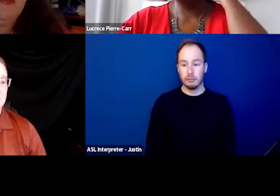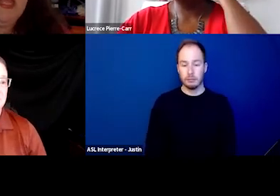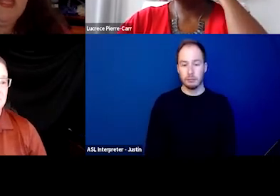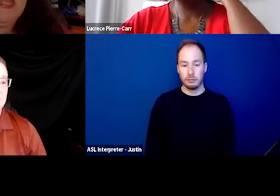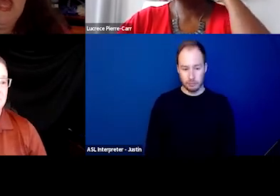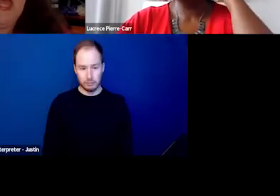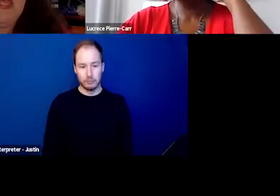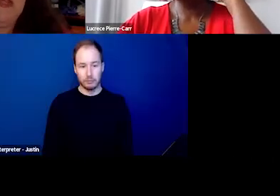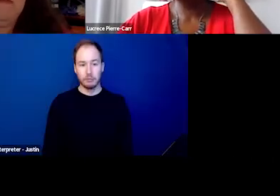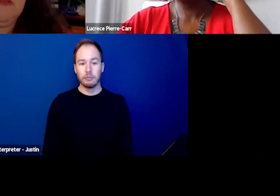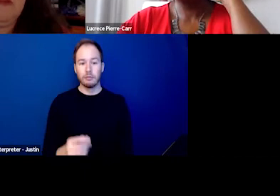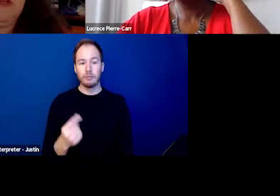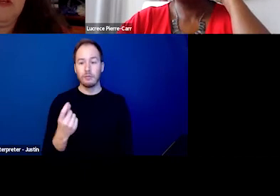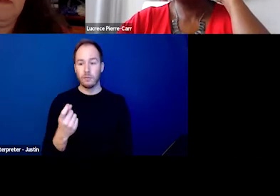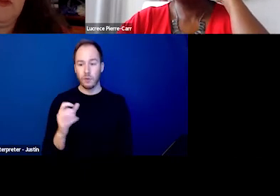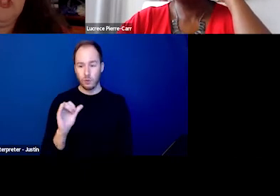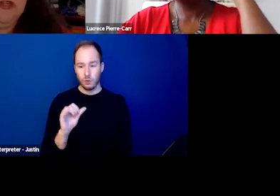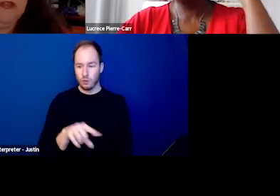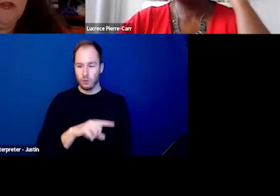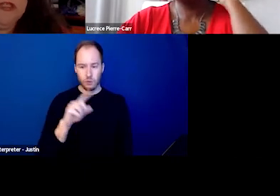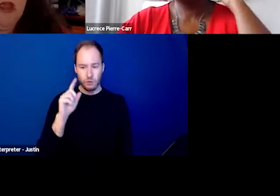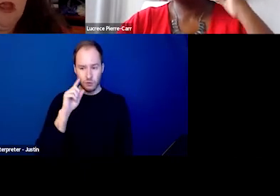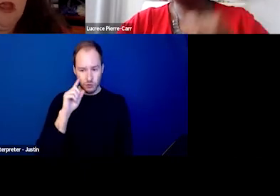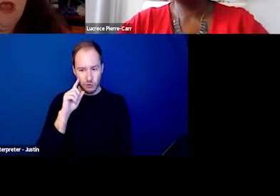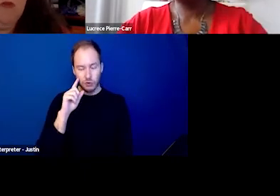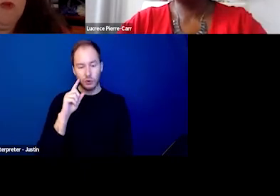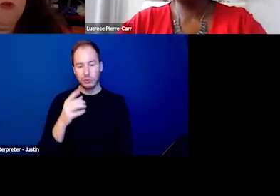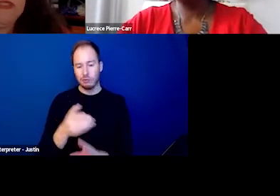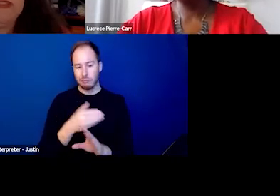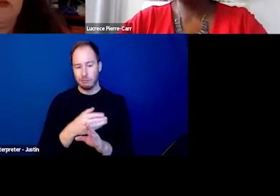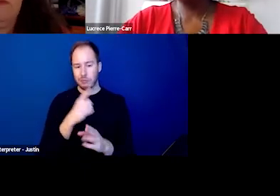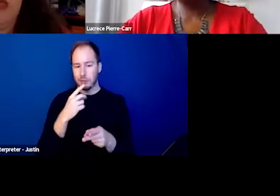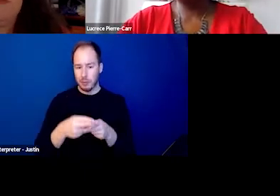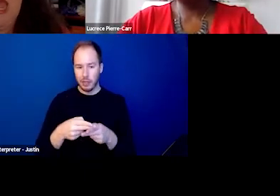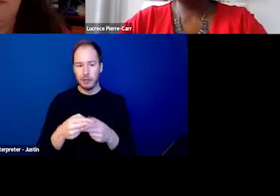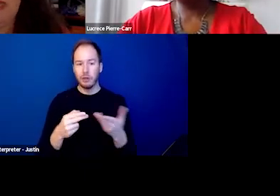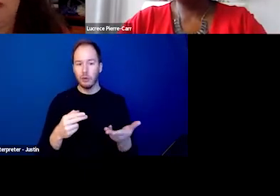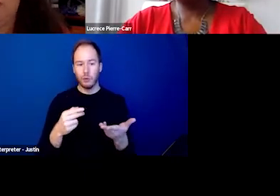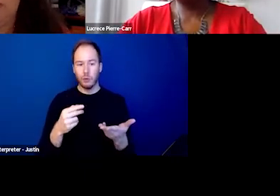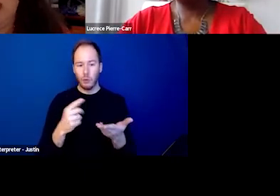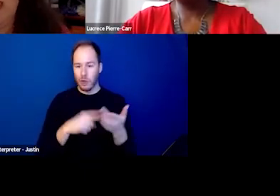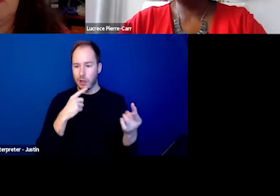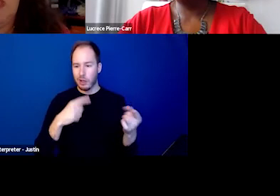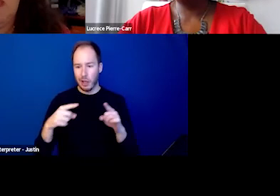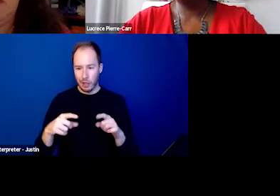The other thing that you heard John and Lucrece talk about was what's been happening over time.